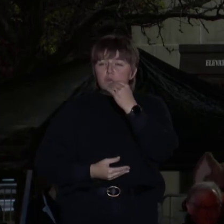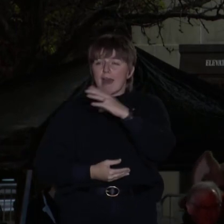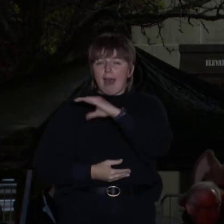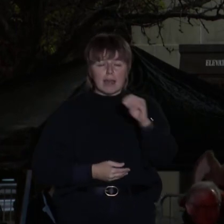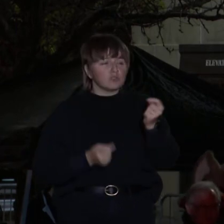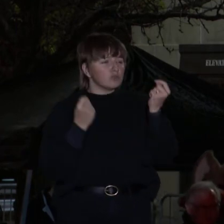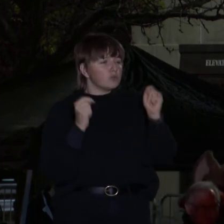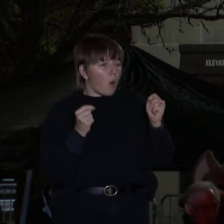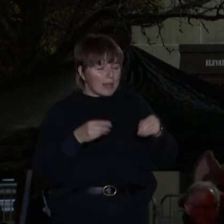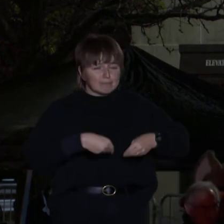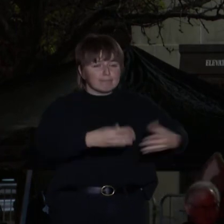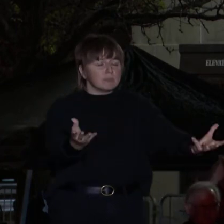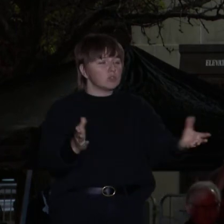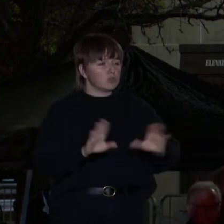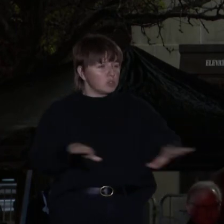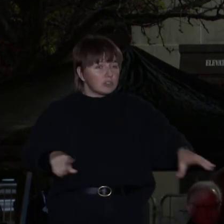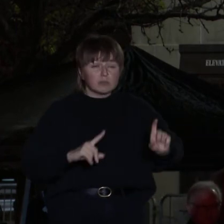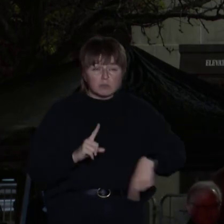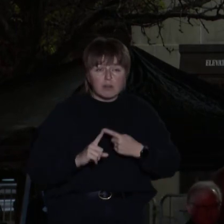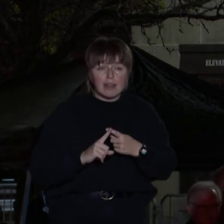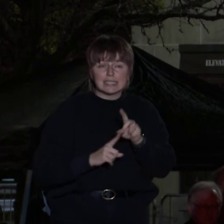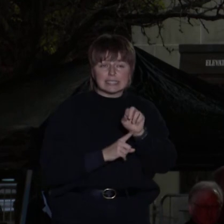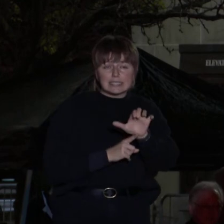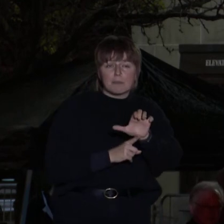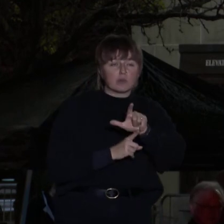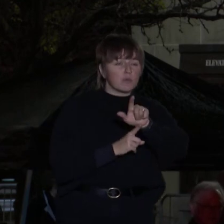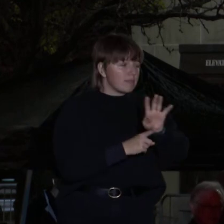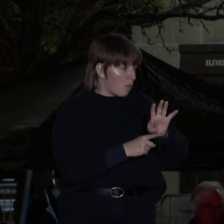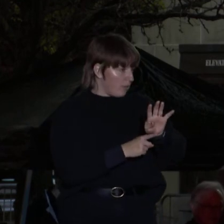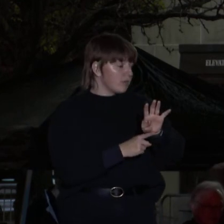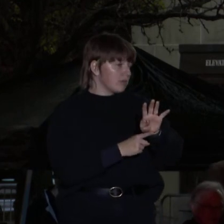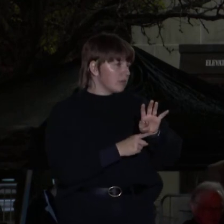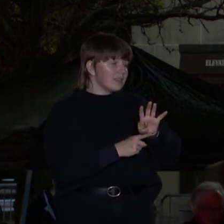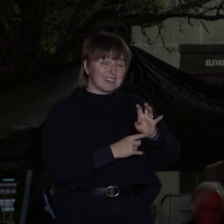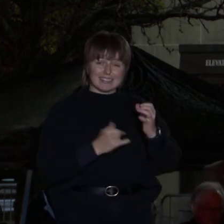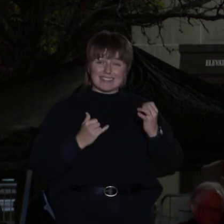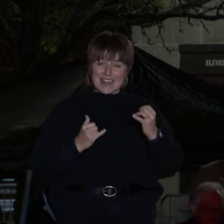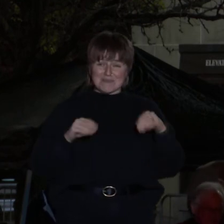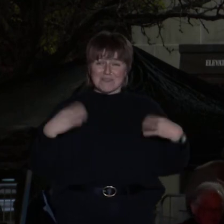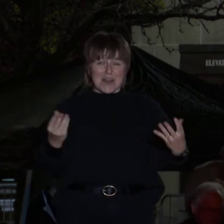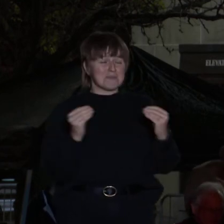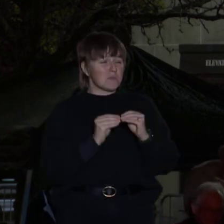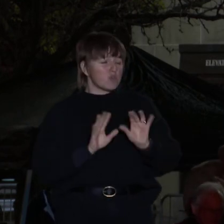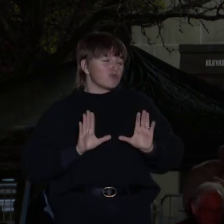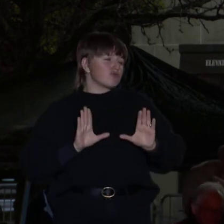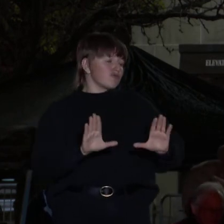OFFICERS DELIVERING FOOD BASKETS AND TOYS TO NASHVILLE FAMILIES